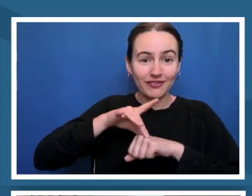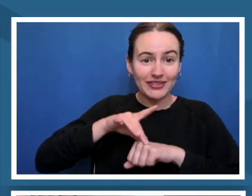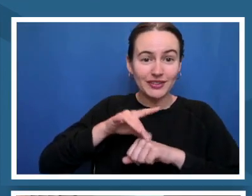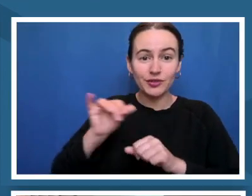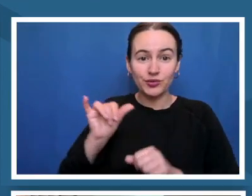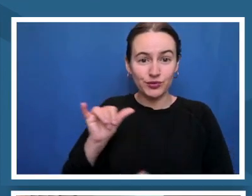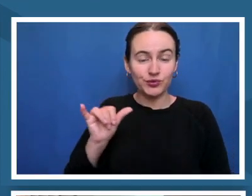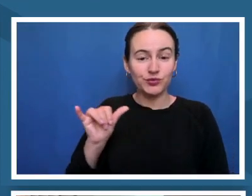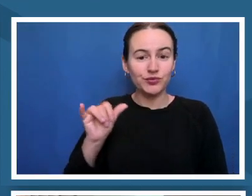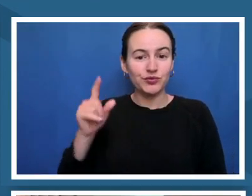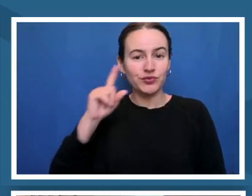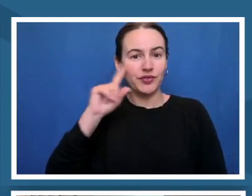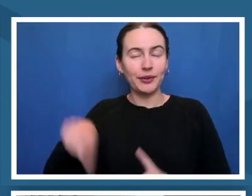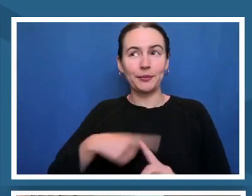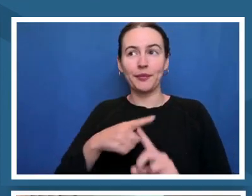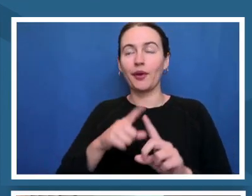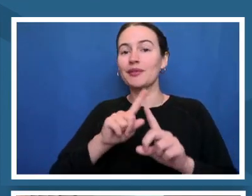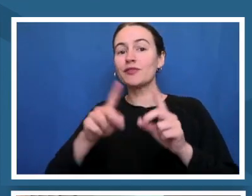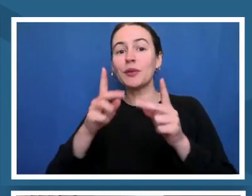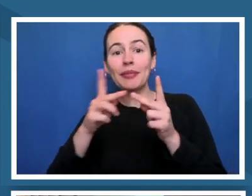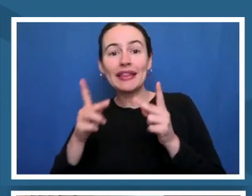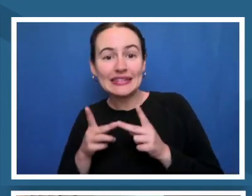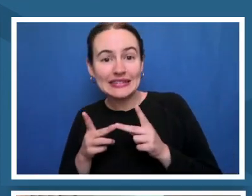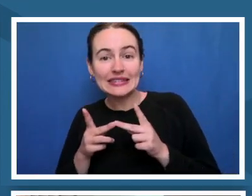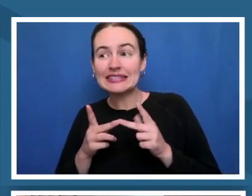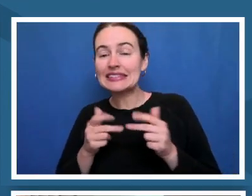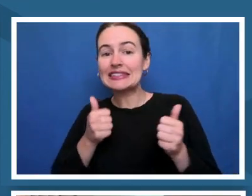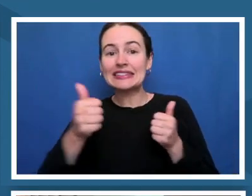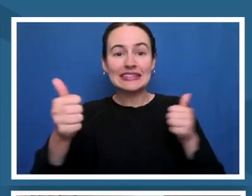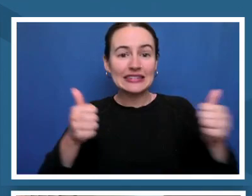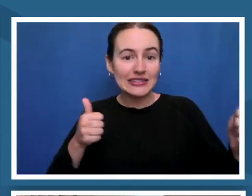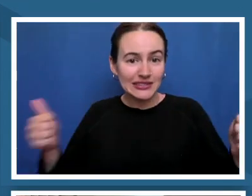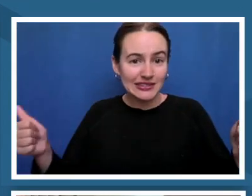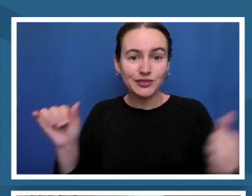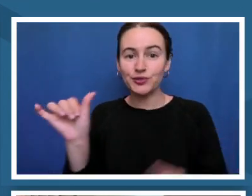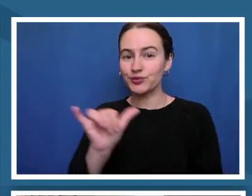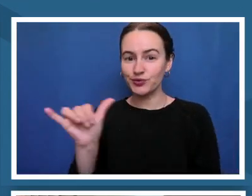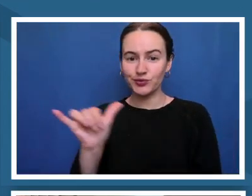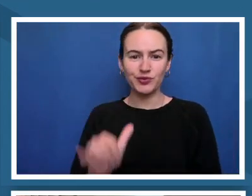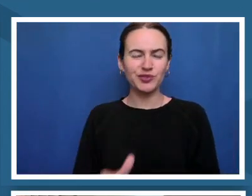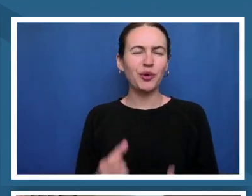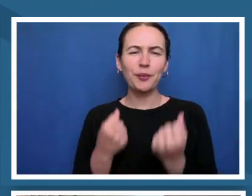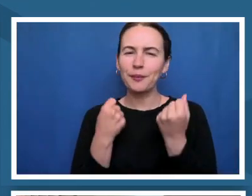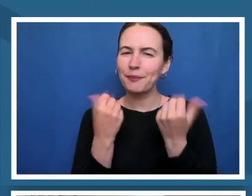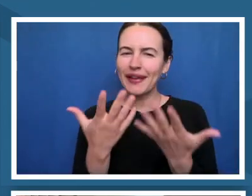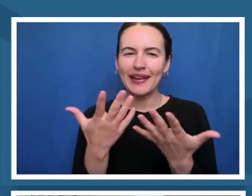different places and the distances so there's all these different